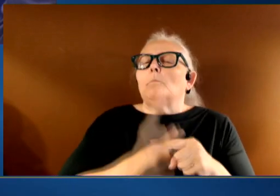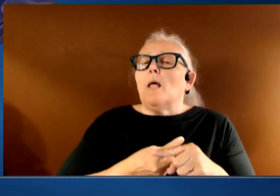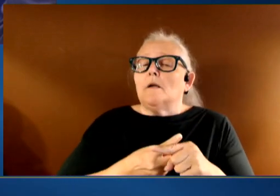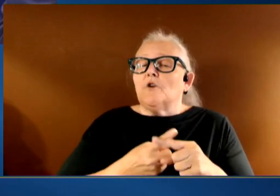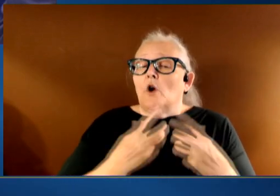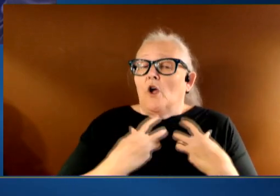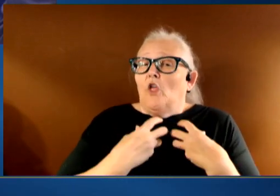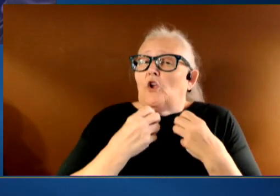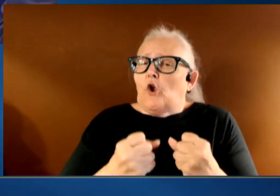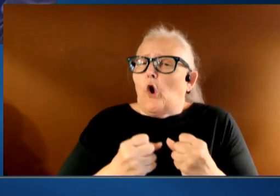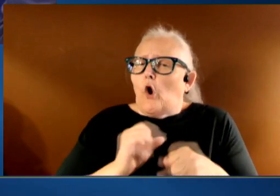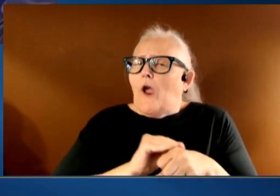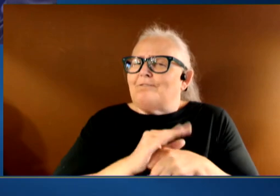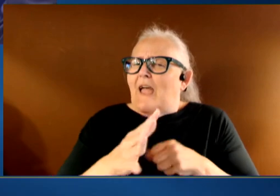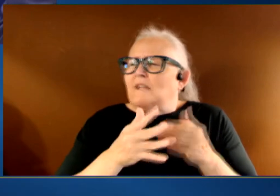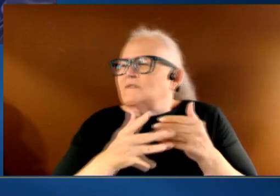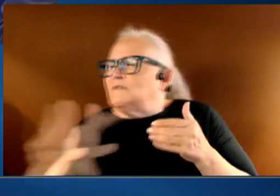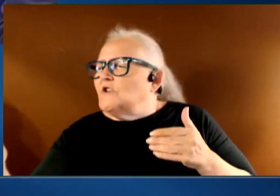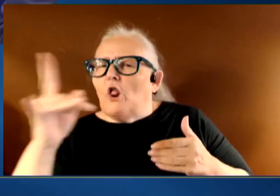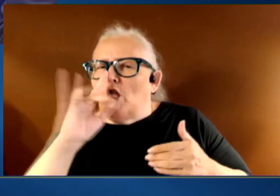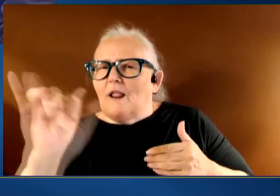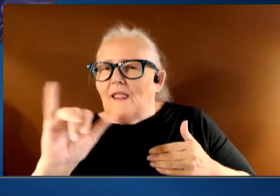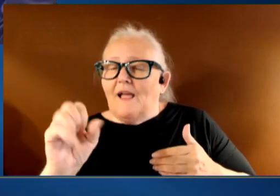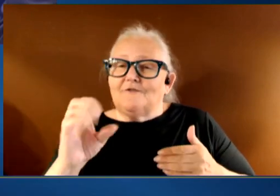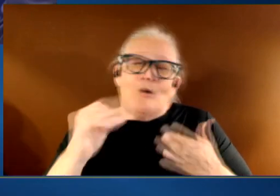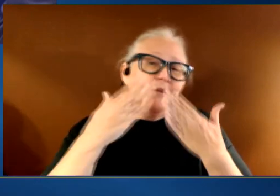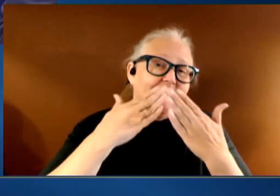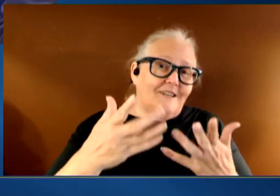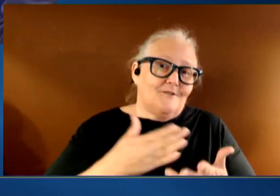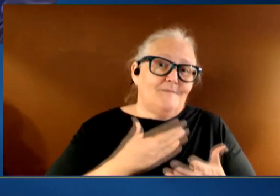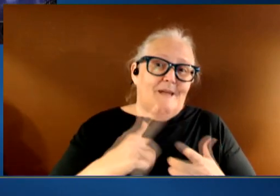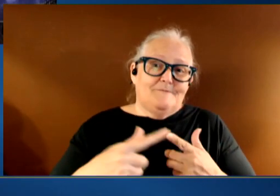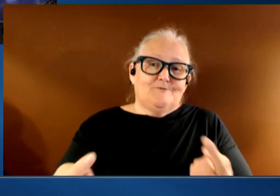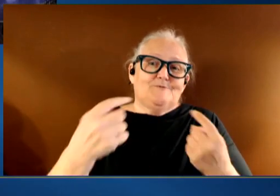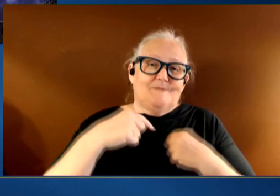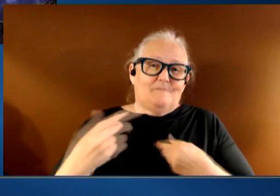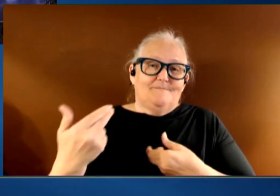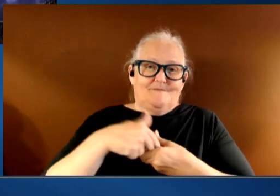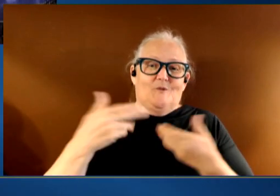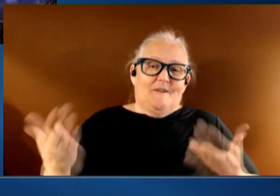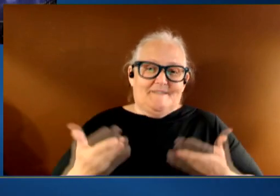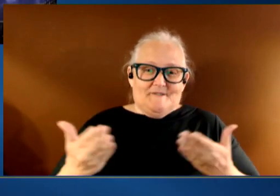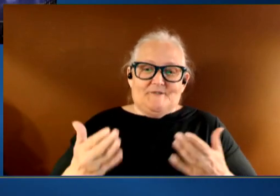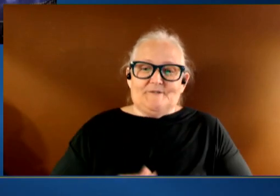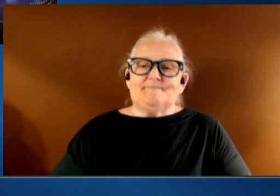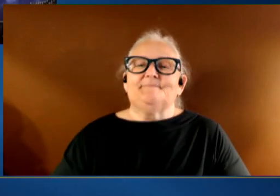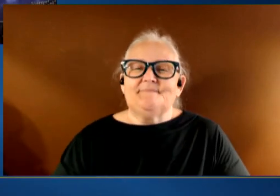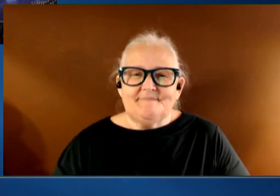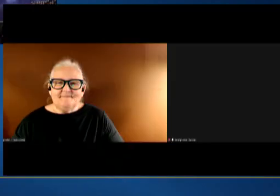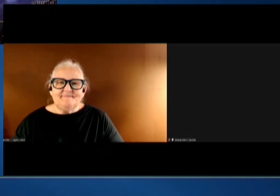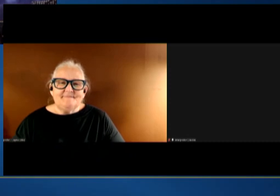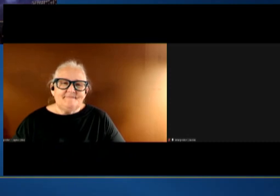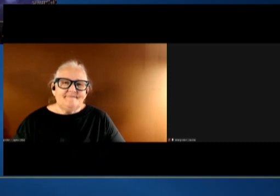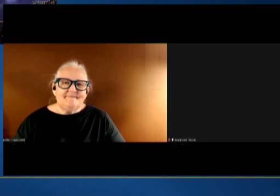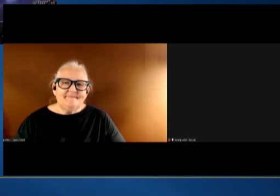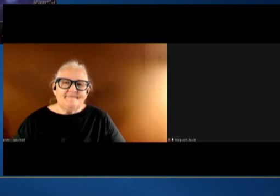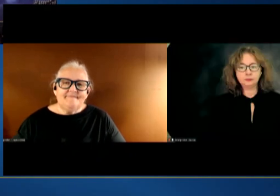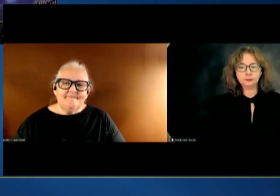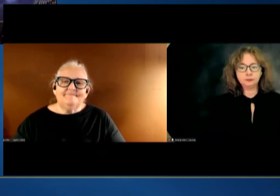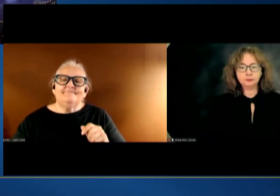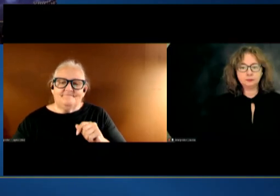So, thank you again. I'm really happy that I was able to be here.